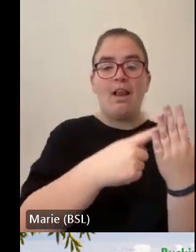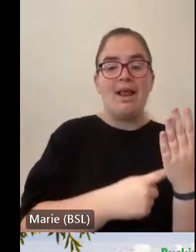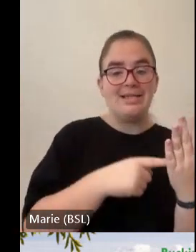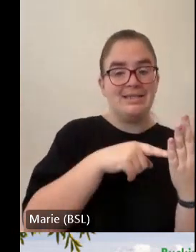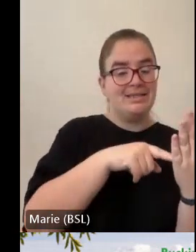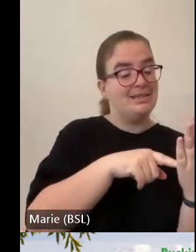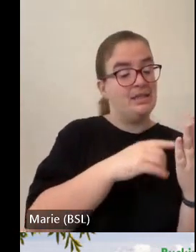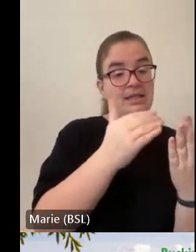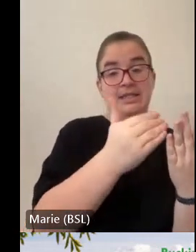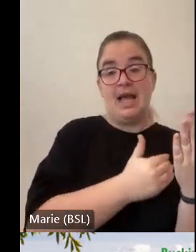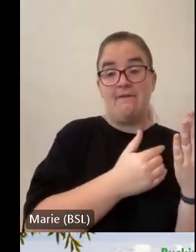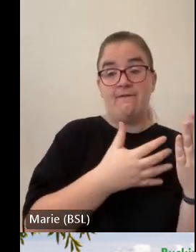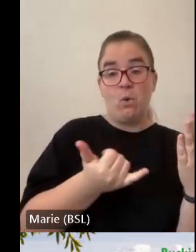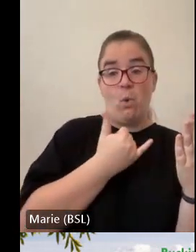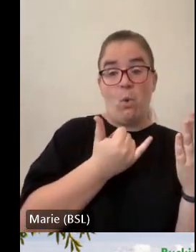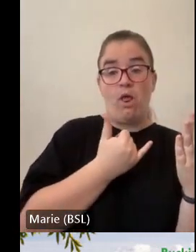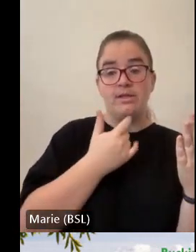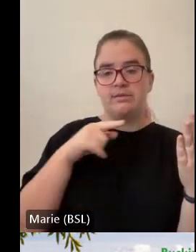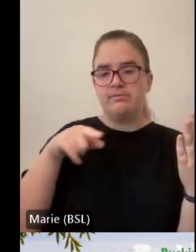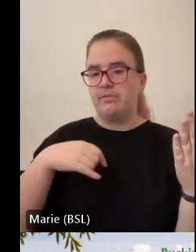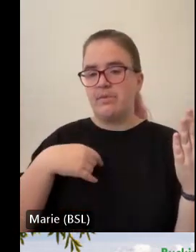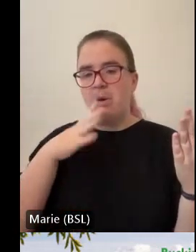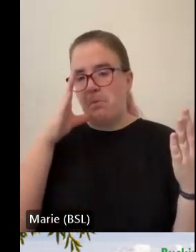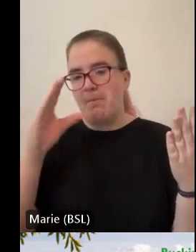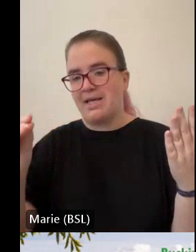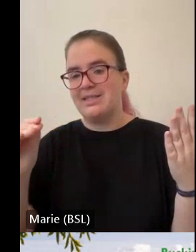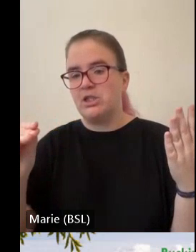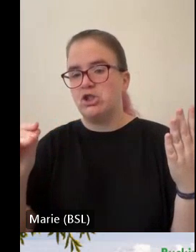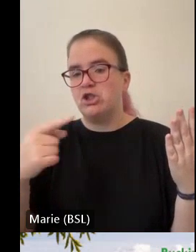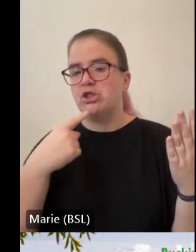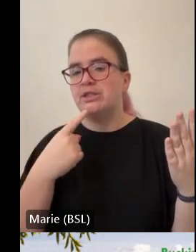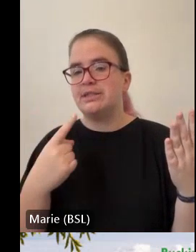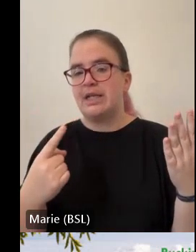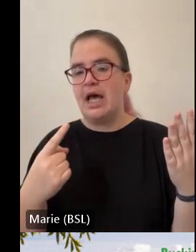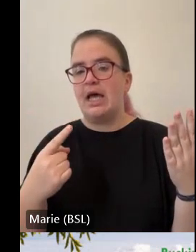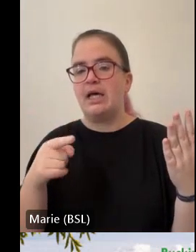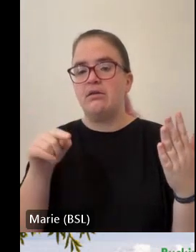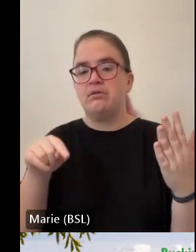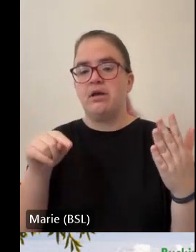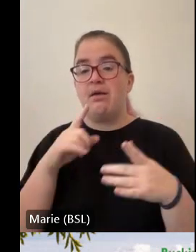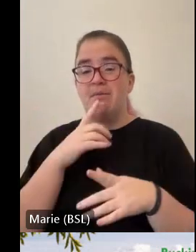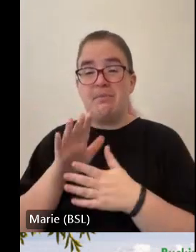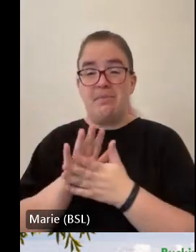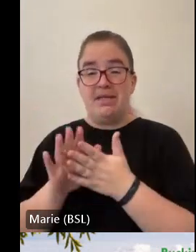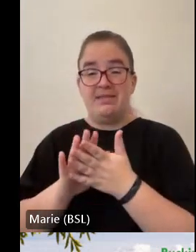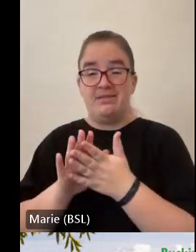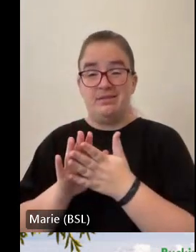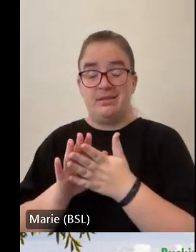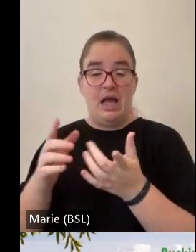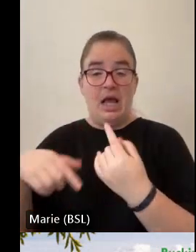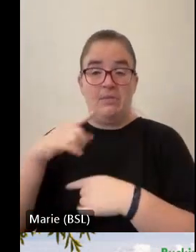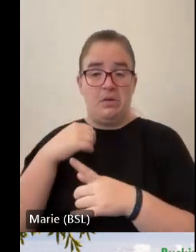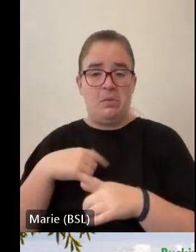cooler clist list they will get a message and generally that will deter any calls.